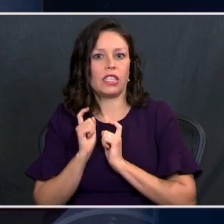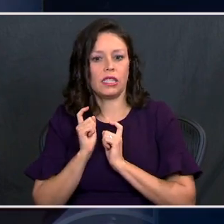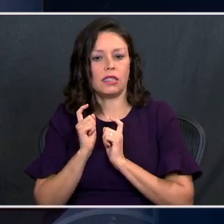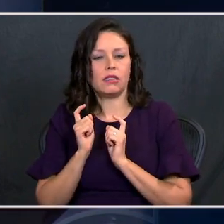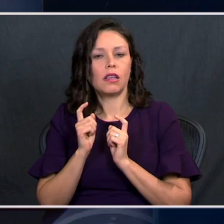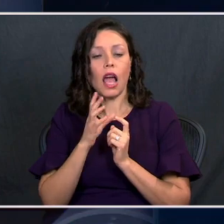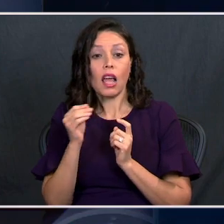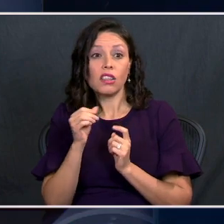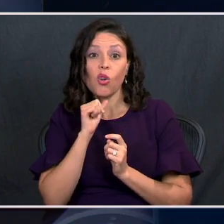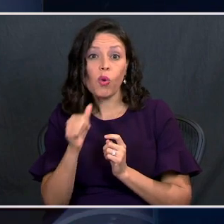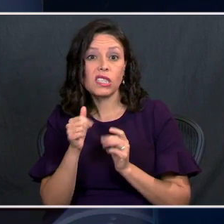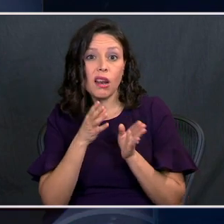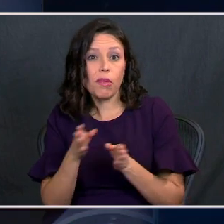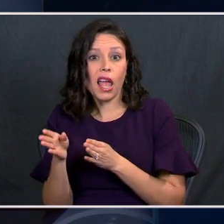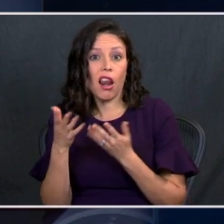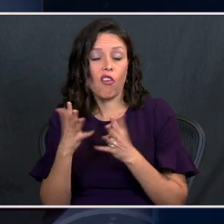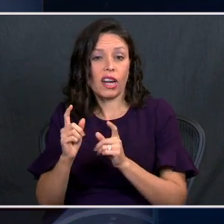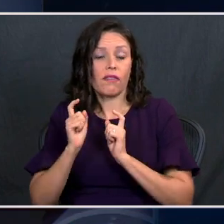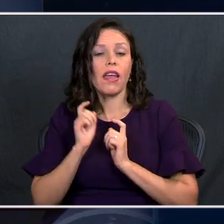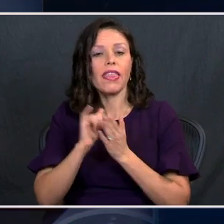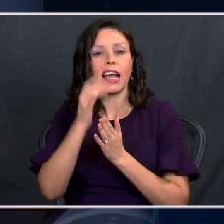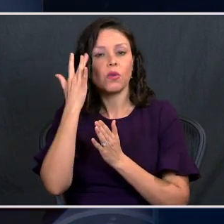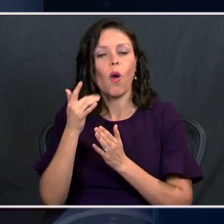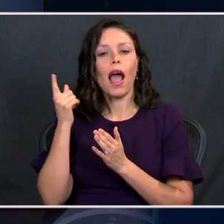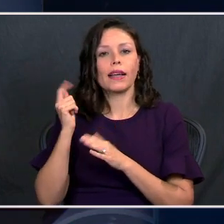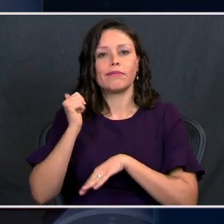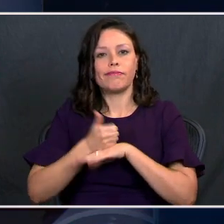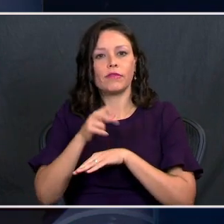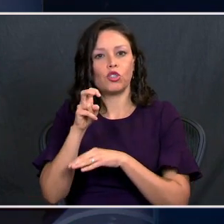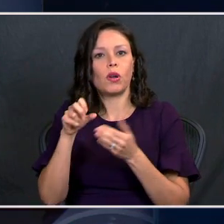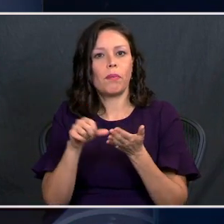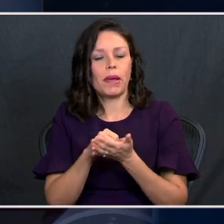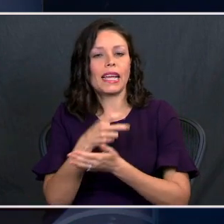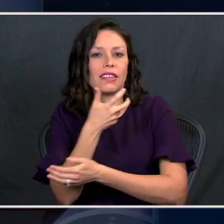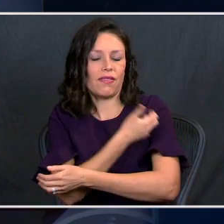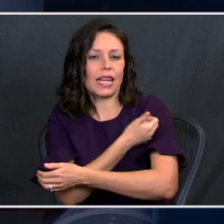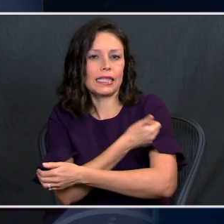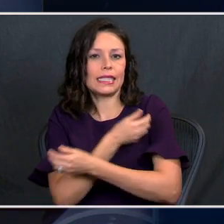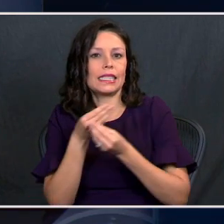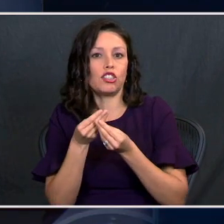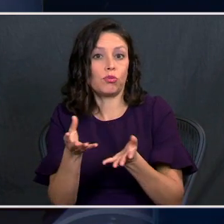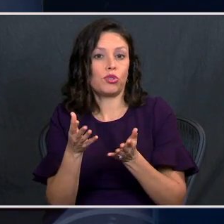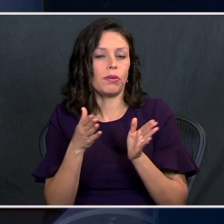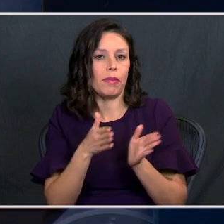and there wasn't. That's why he put forward his 200-page vaccine distribution plan last week,